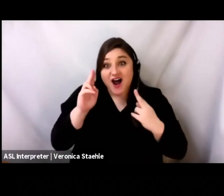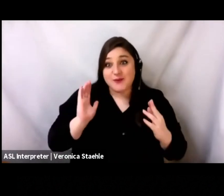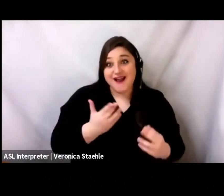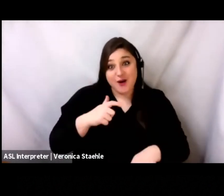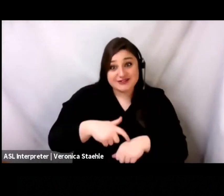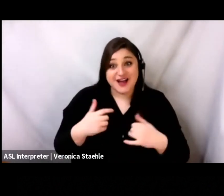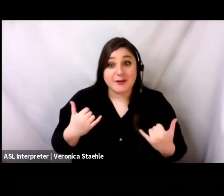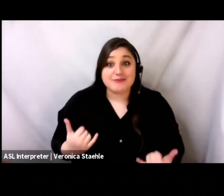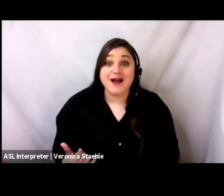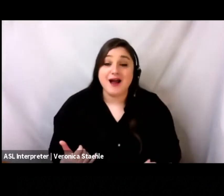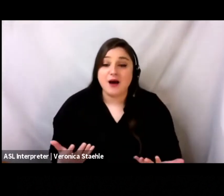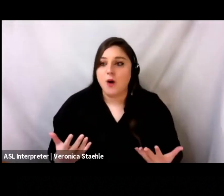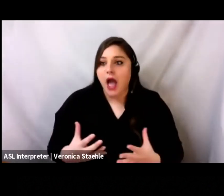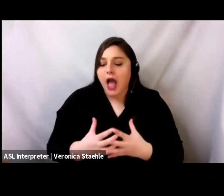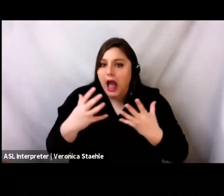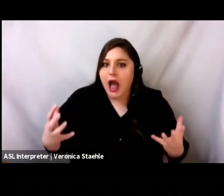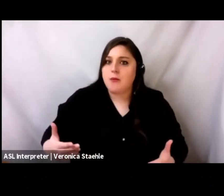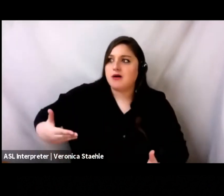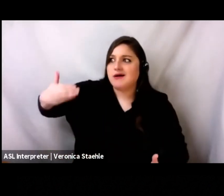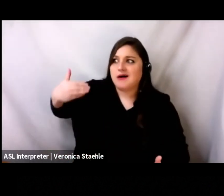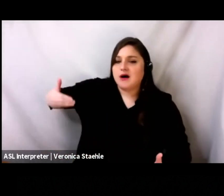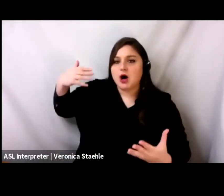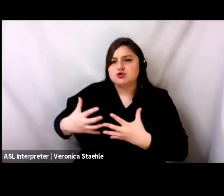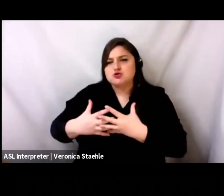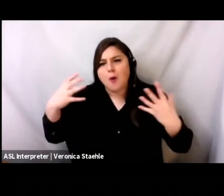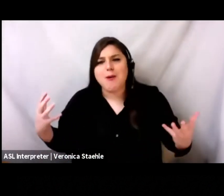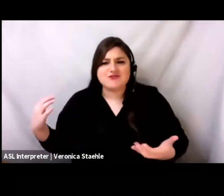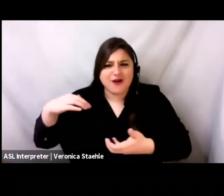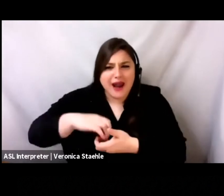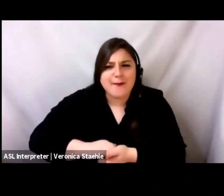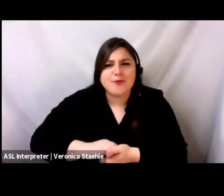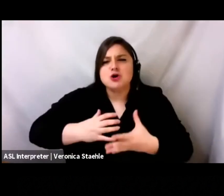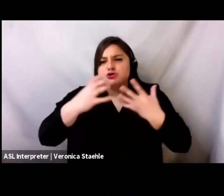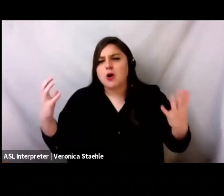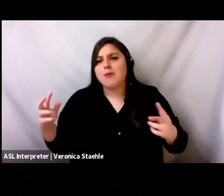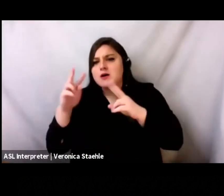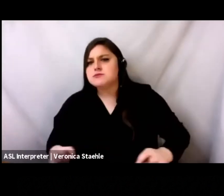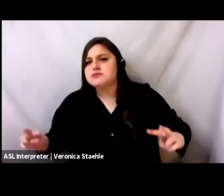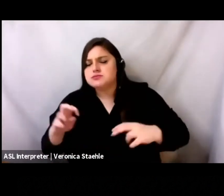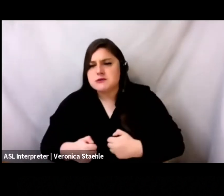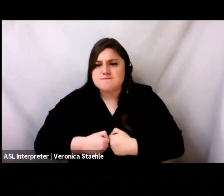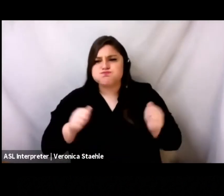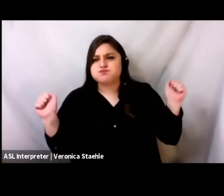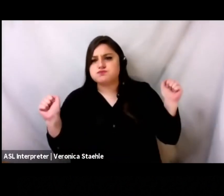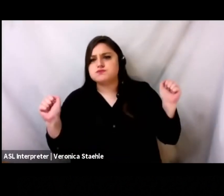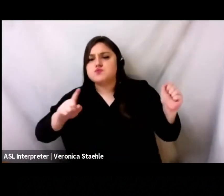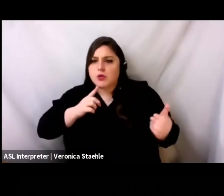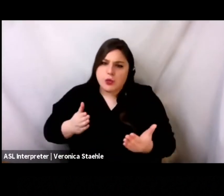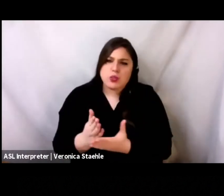and the collaboration, the investigation that it takes to take a scientific—scientist's process